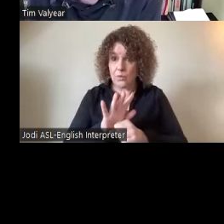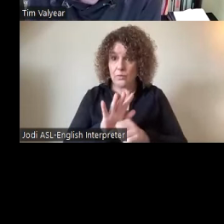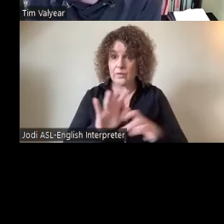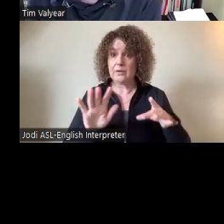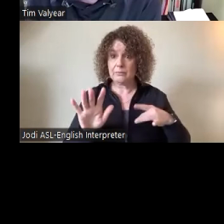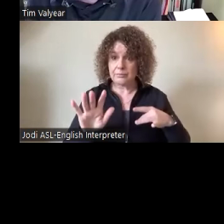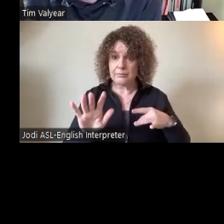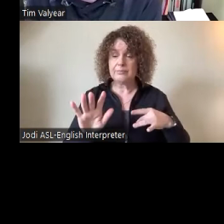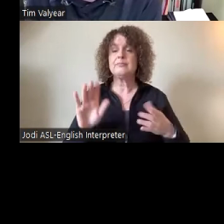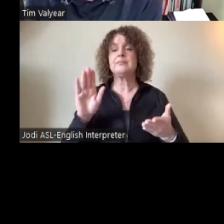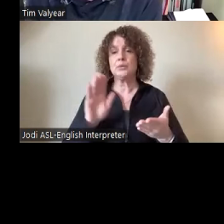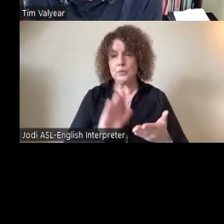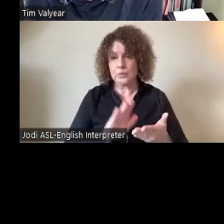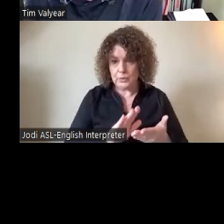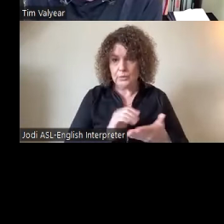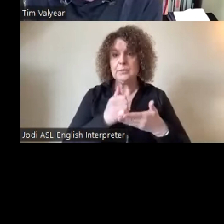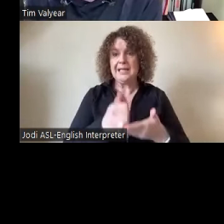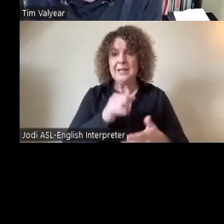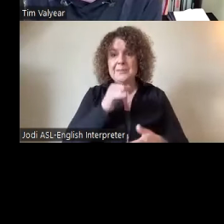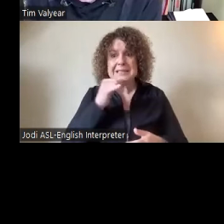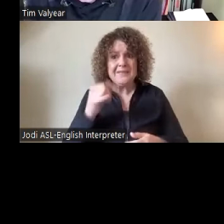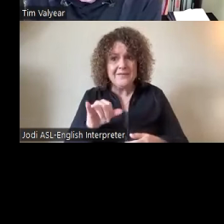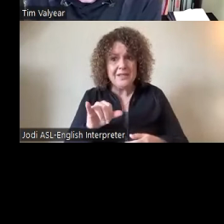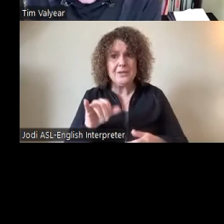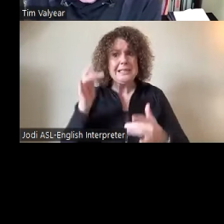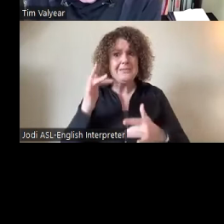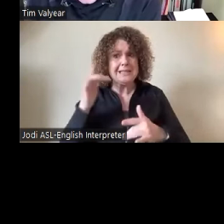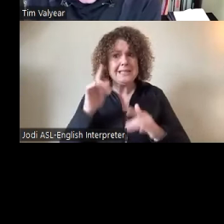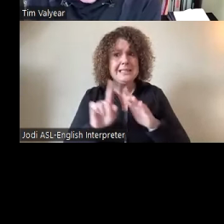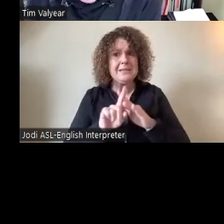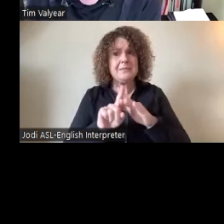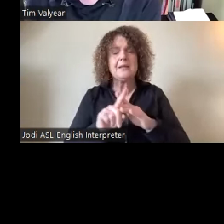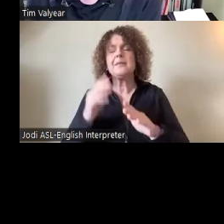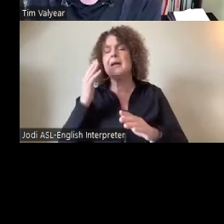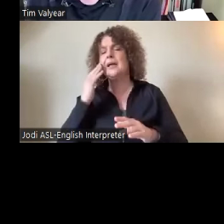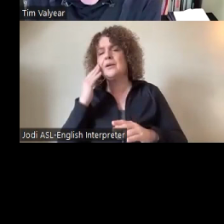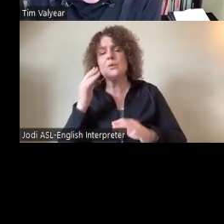is medications are being made, one of which is Pfizer, that